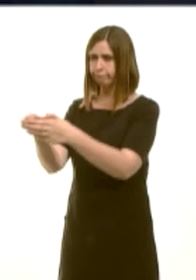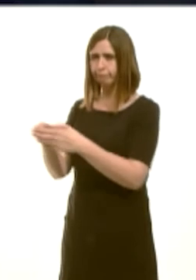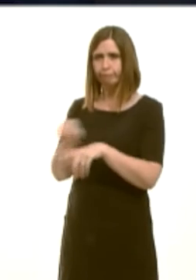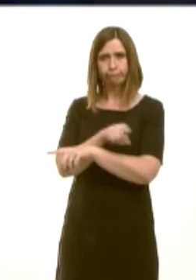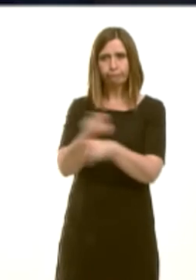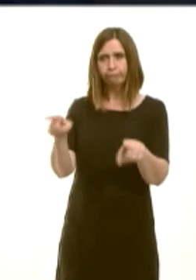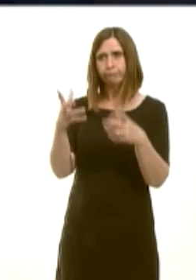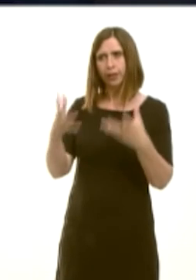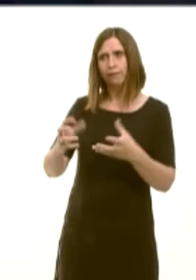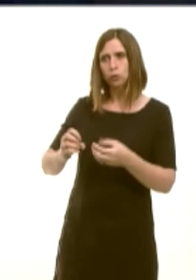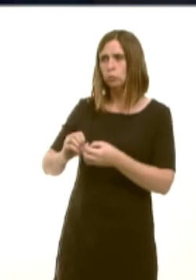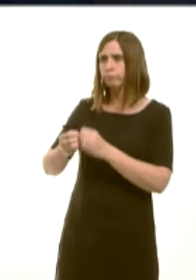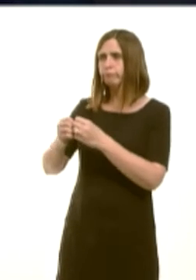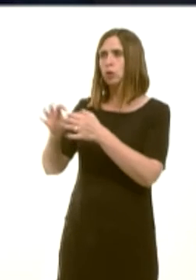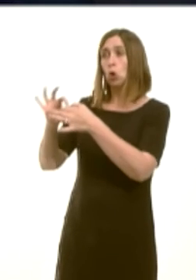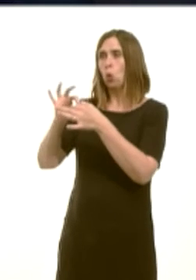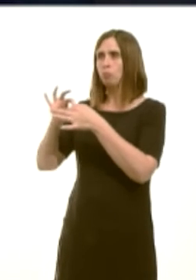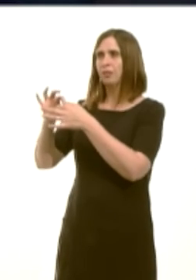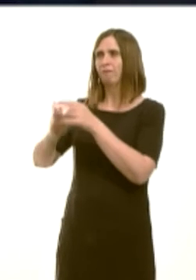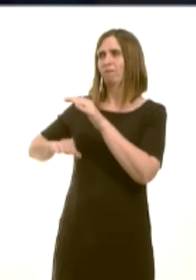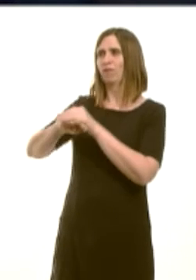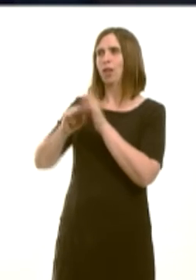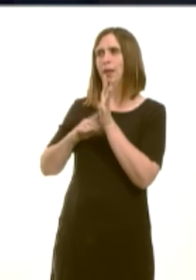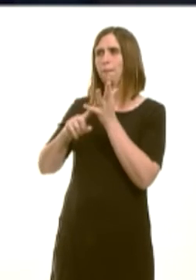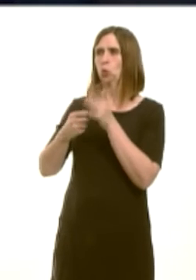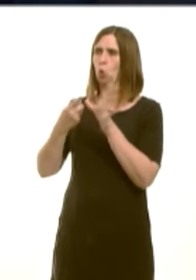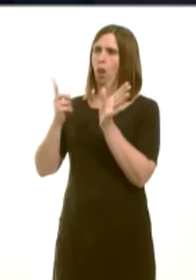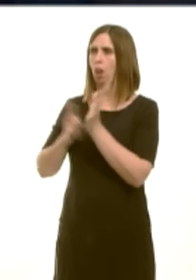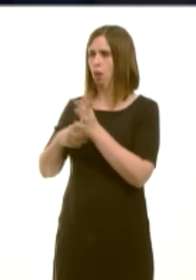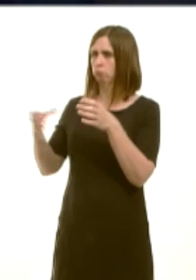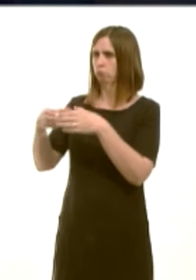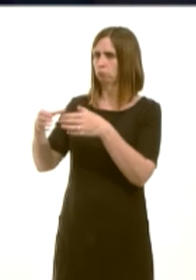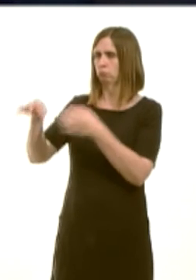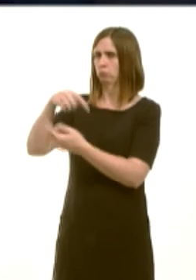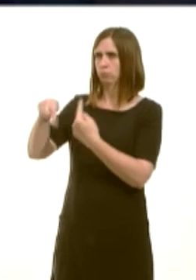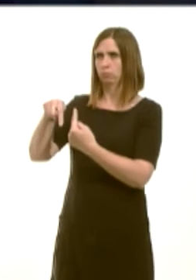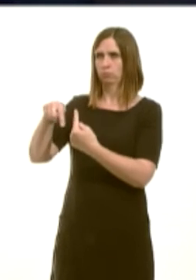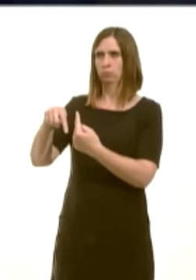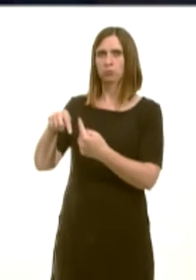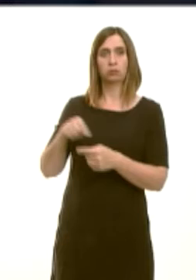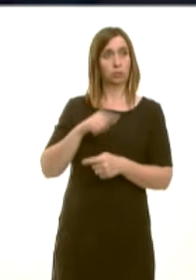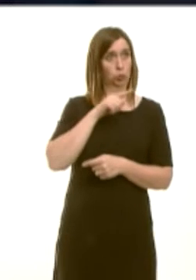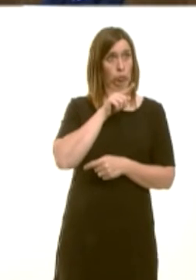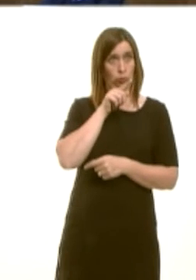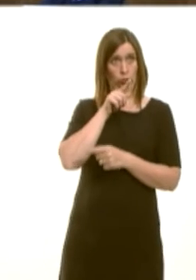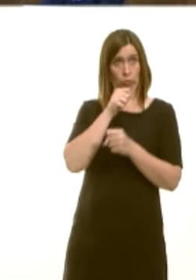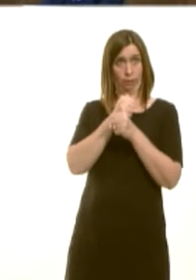fully mutual co-operative models. What steps are you taking with those councils to develop